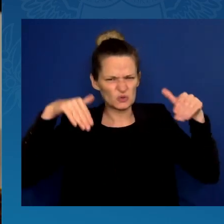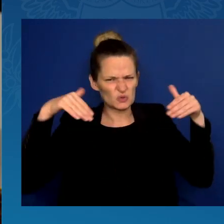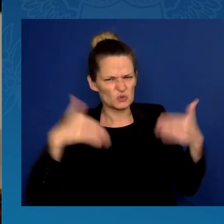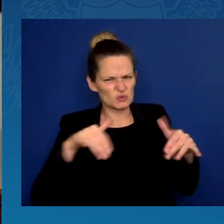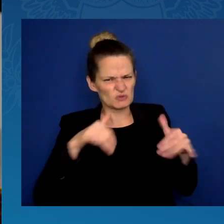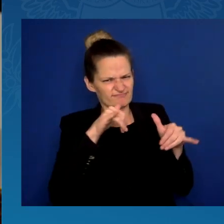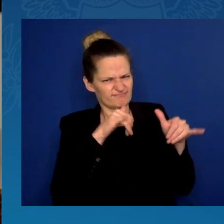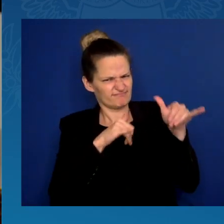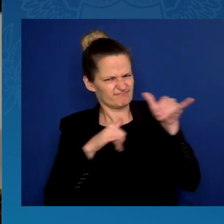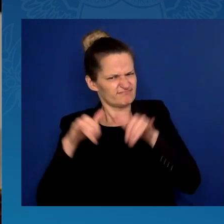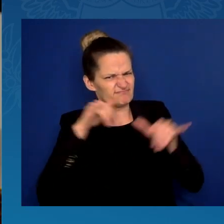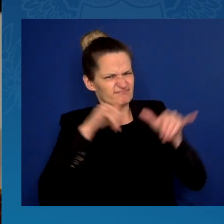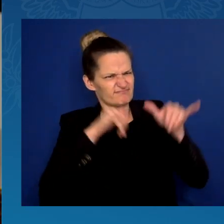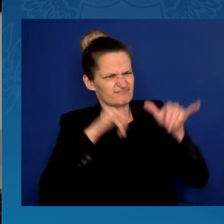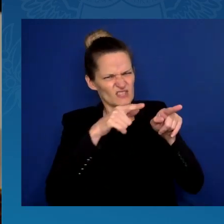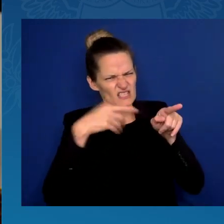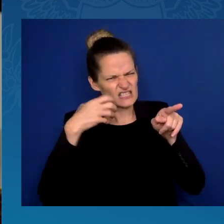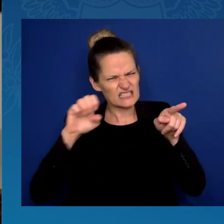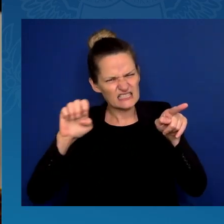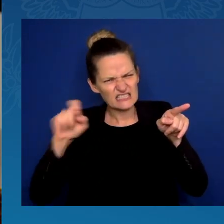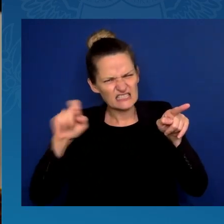that will crim- -- criminalize health providers,